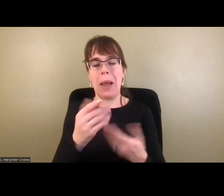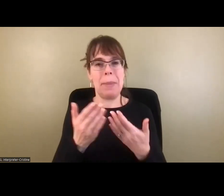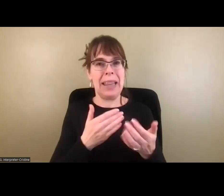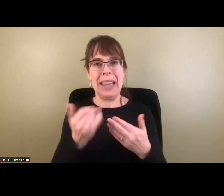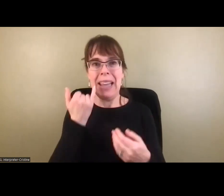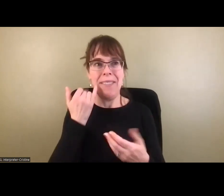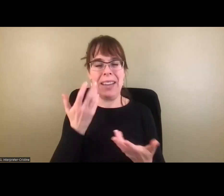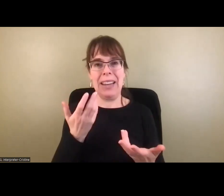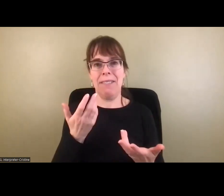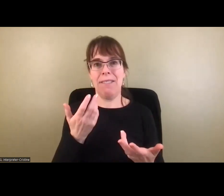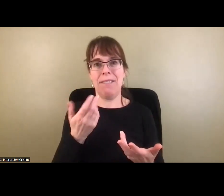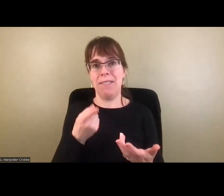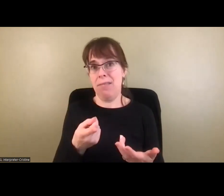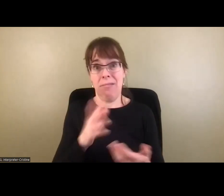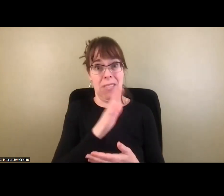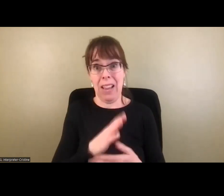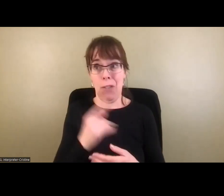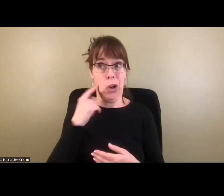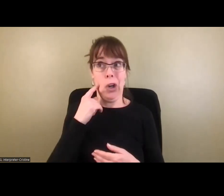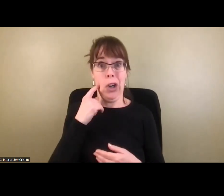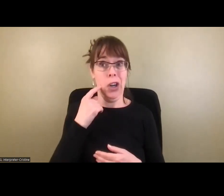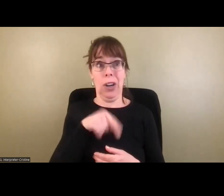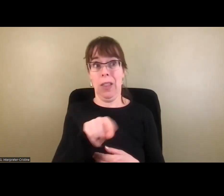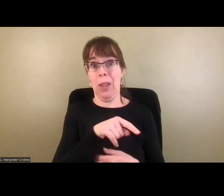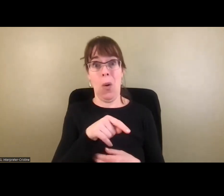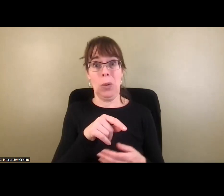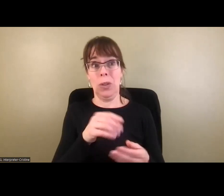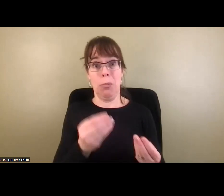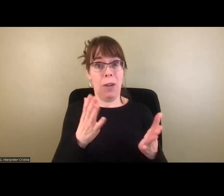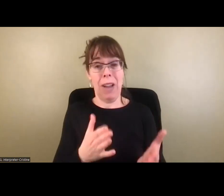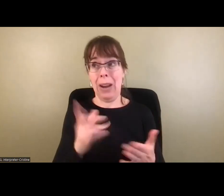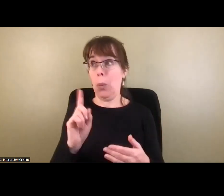have never heard of these abortion providers, don't know where to start, things like that.